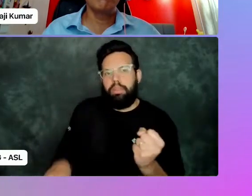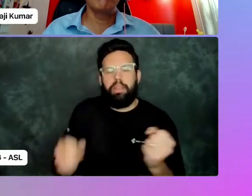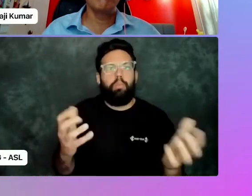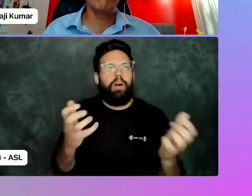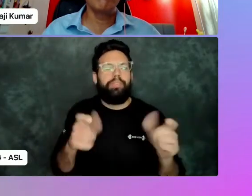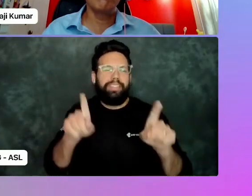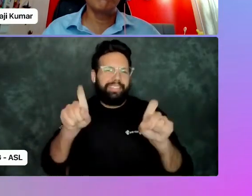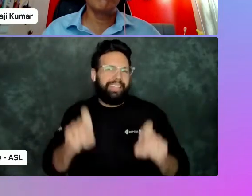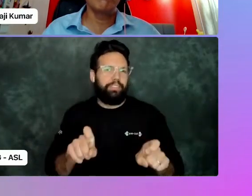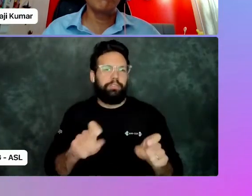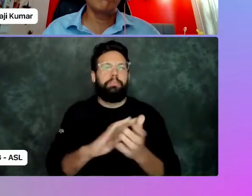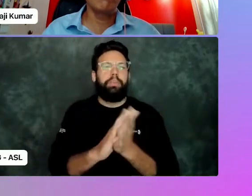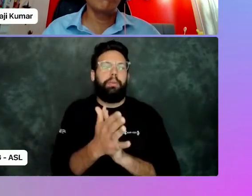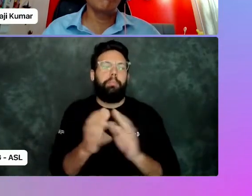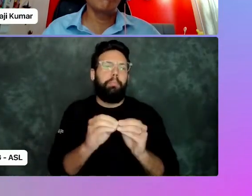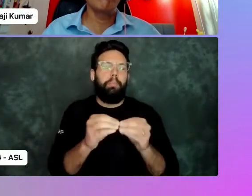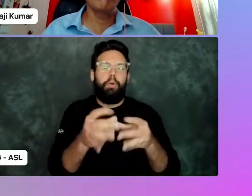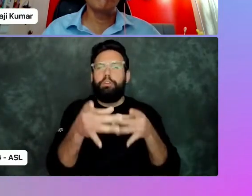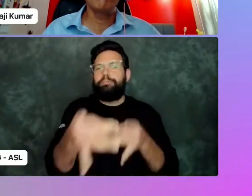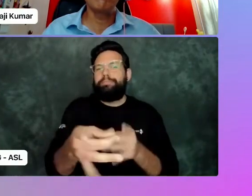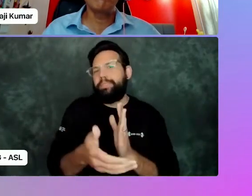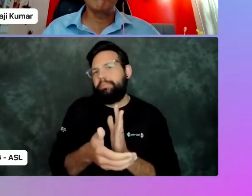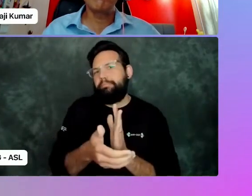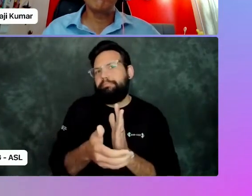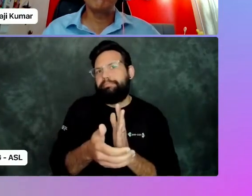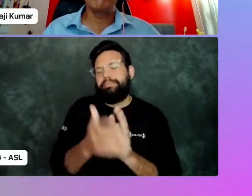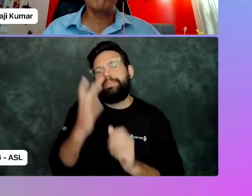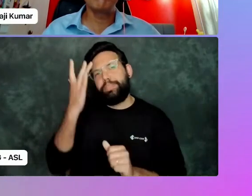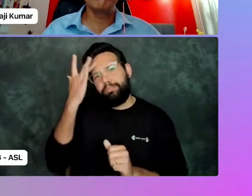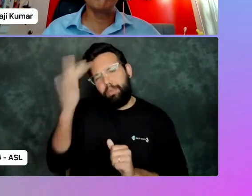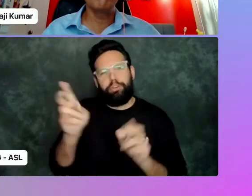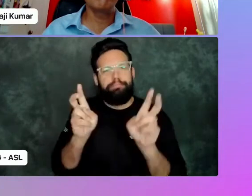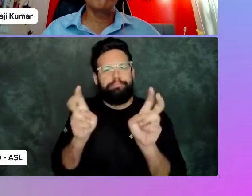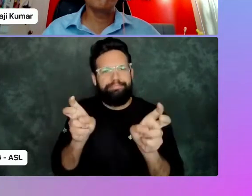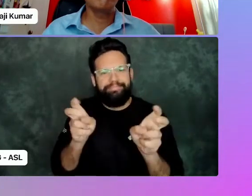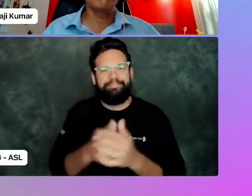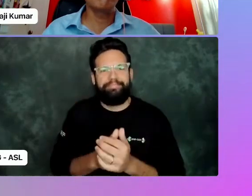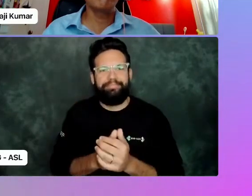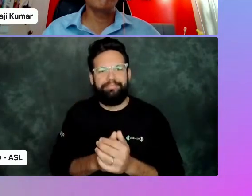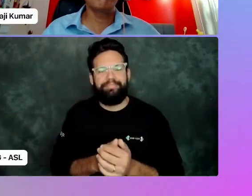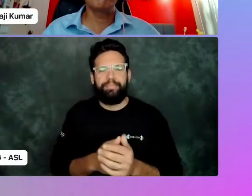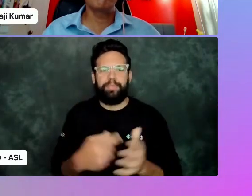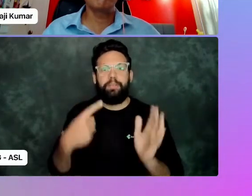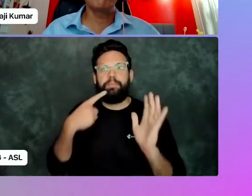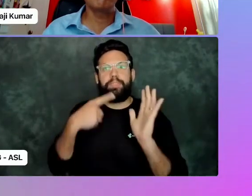So something we're tossing around the idea of just to say, hey, is the rest of your table the same? Like, have you covered all of your headers?